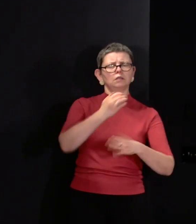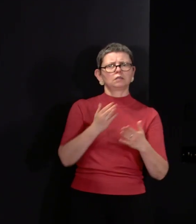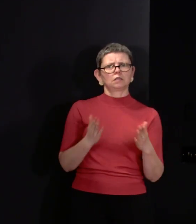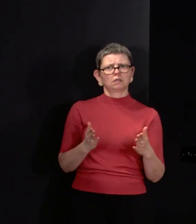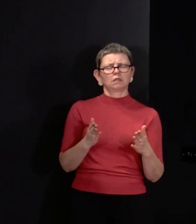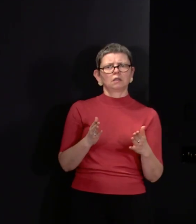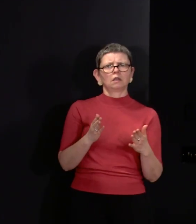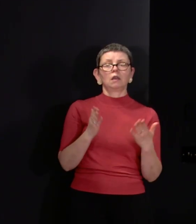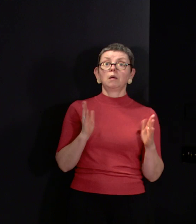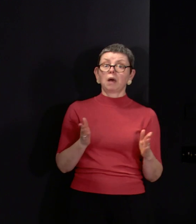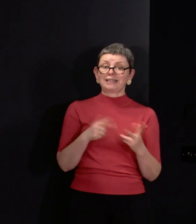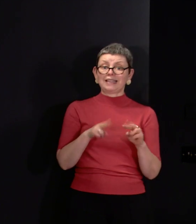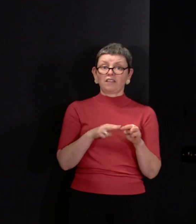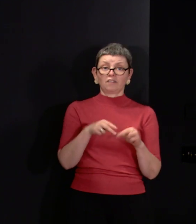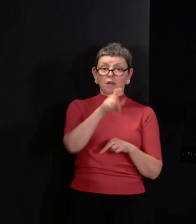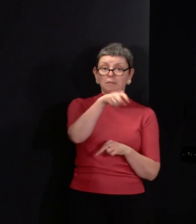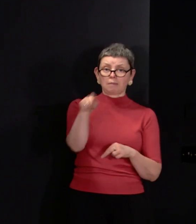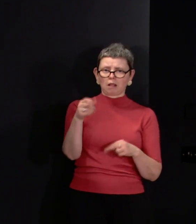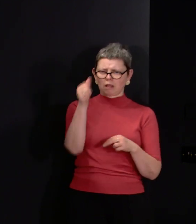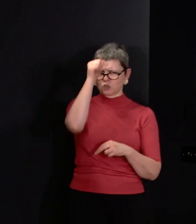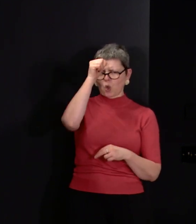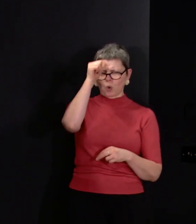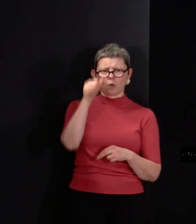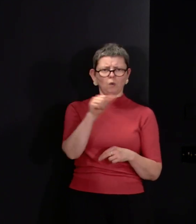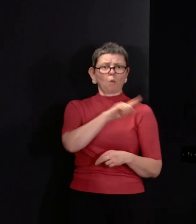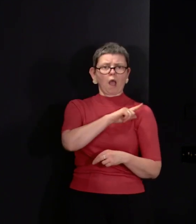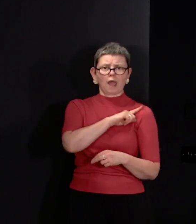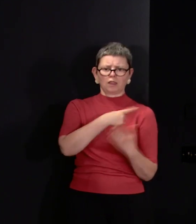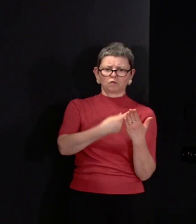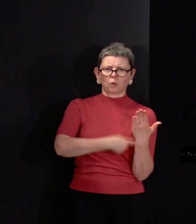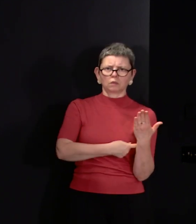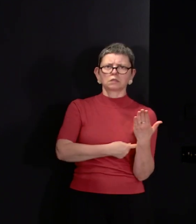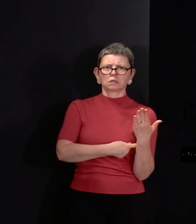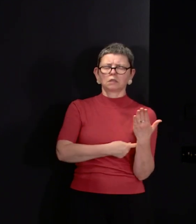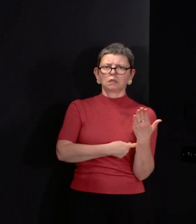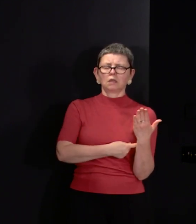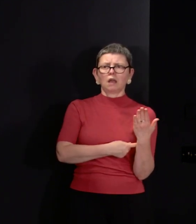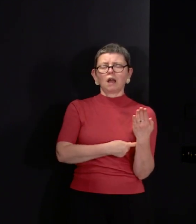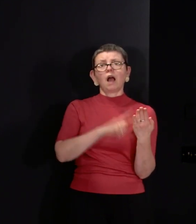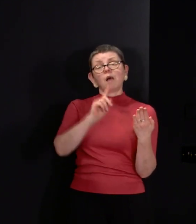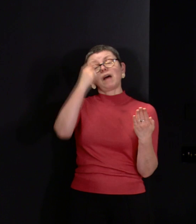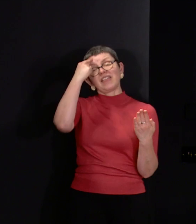and therefore the public's ability to comply with that, that would give an additional factor